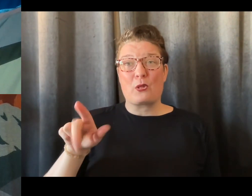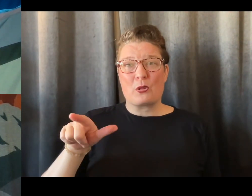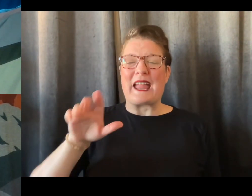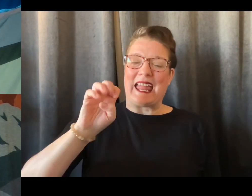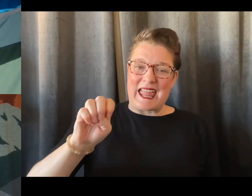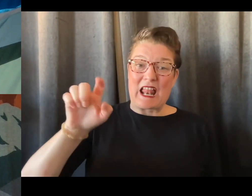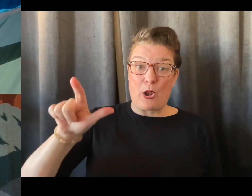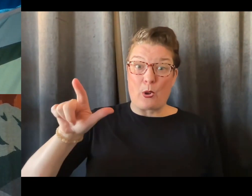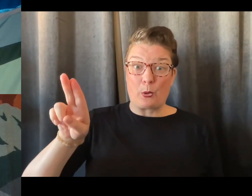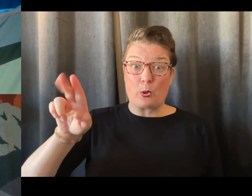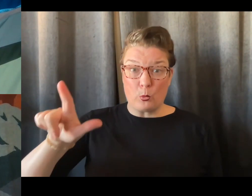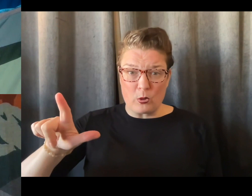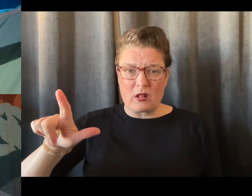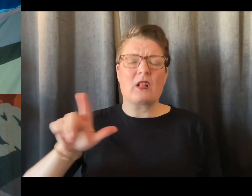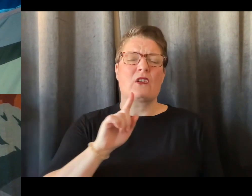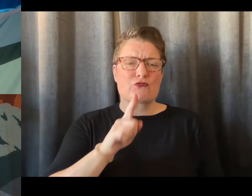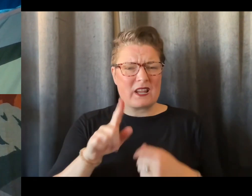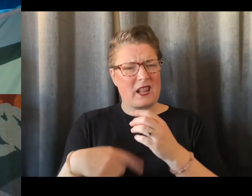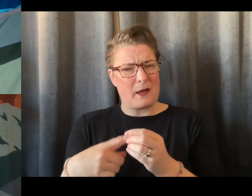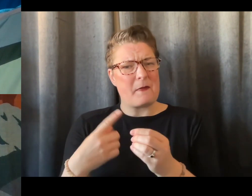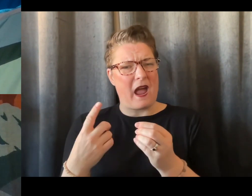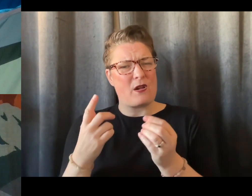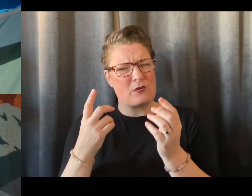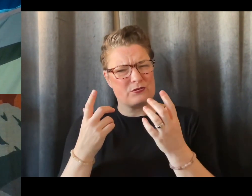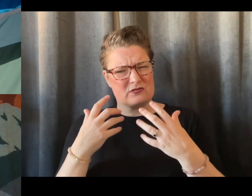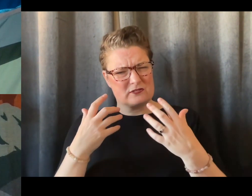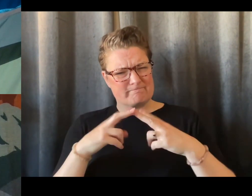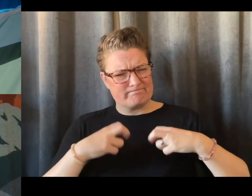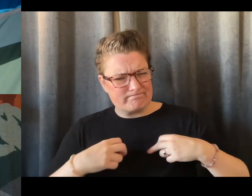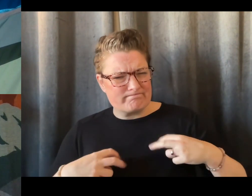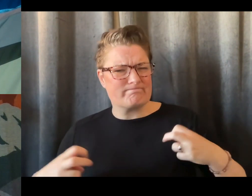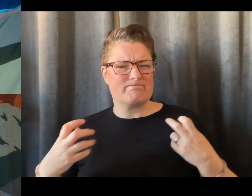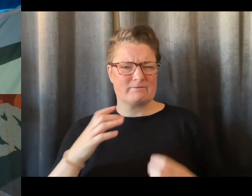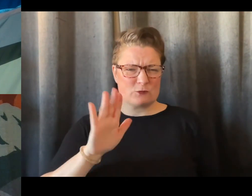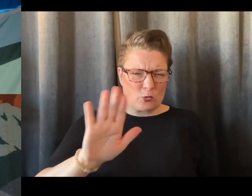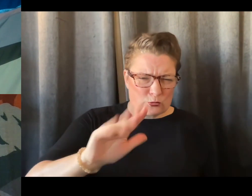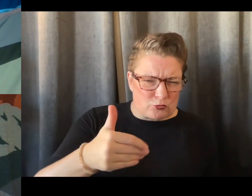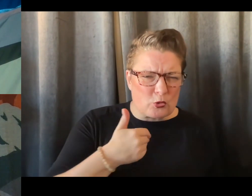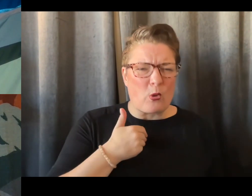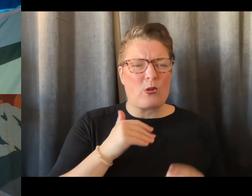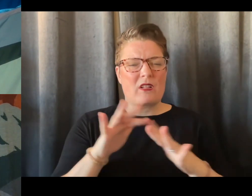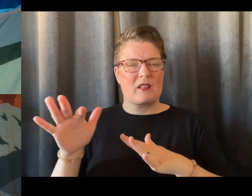know, we'll talk about that in the Elul podcast, but, um, it's nice to remember, like, this is a time of consolation.